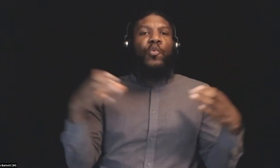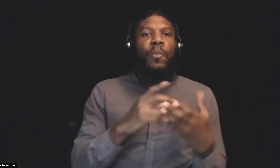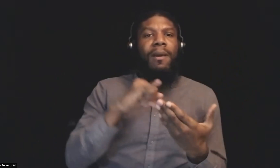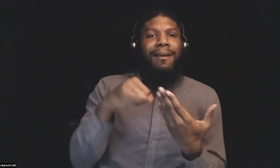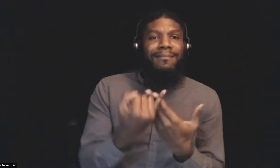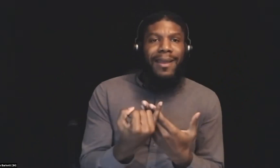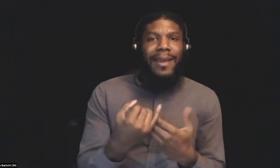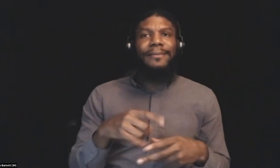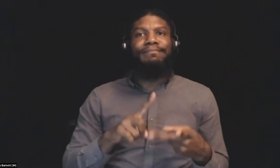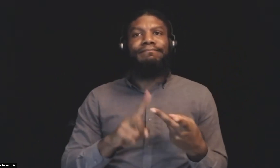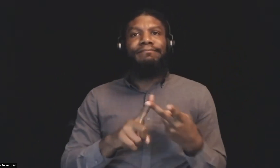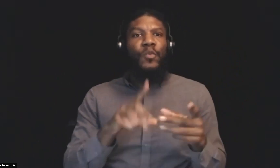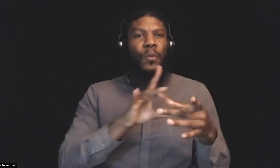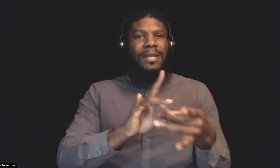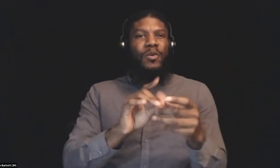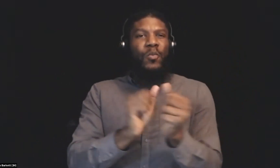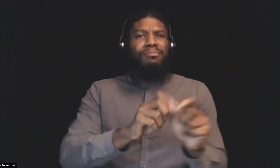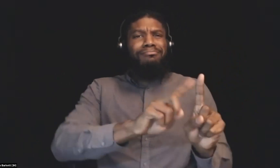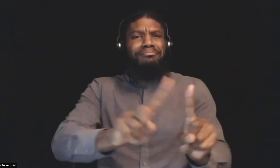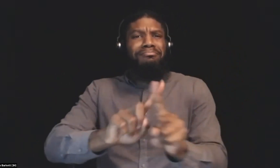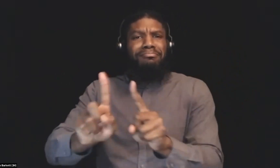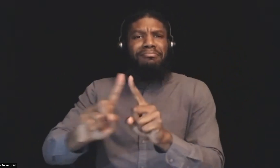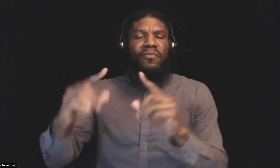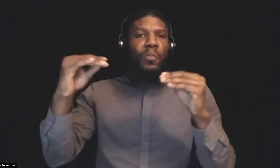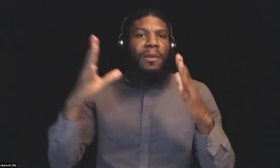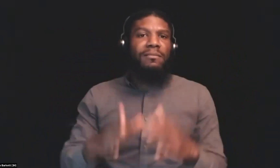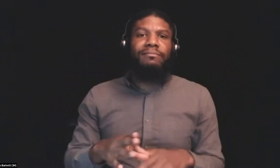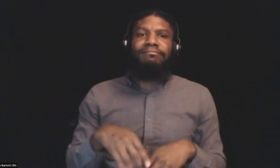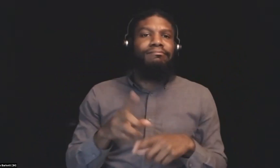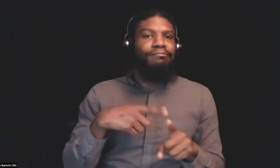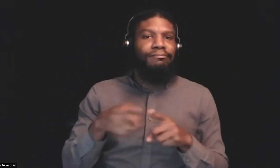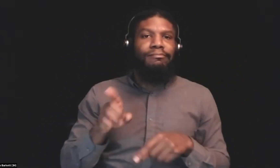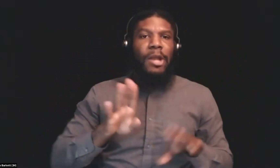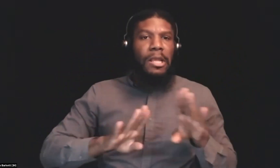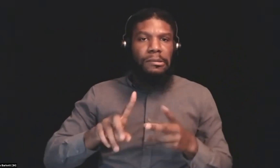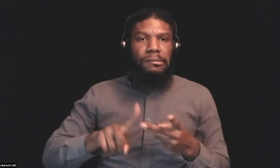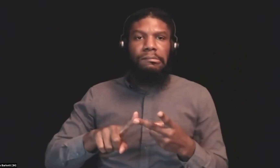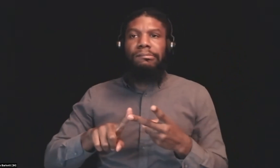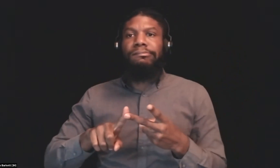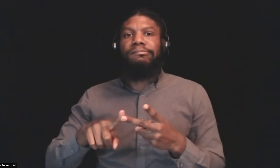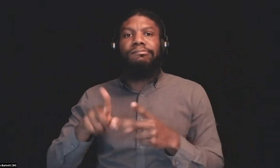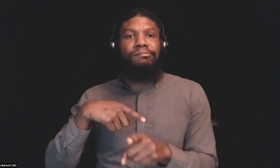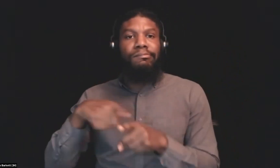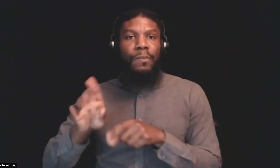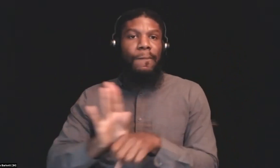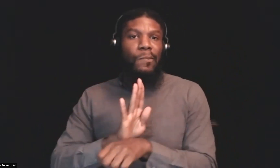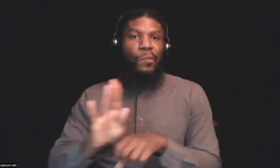with professors in biology and in the Business School and other places across the university; so